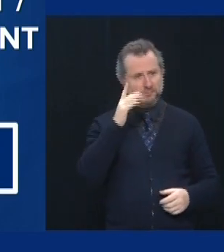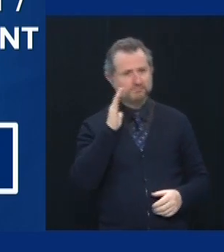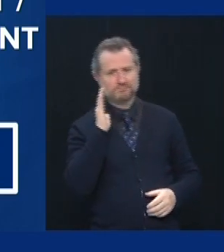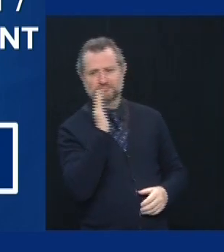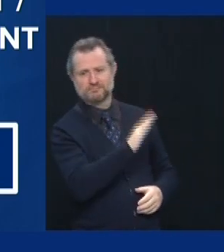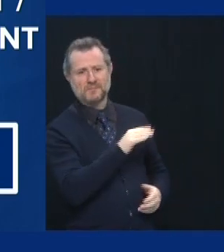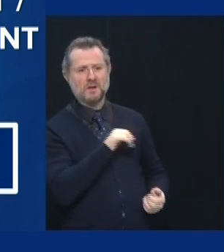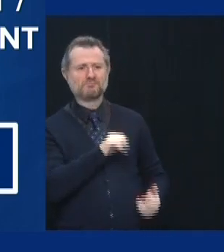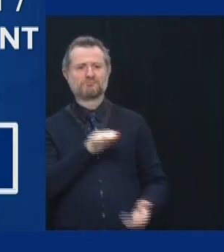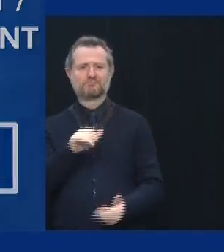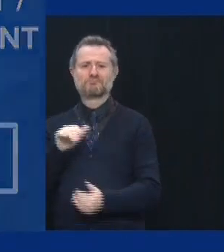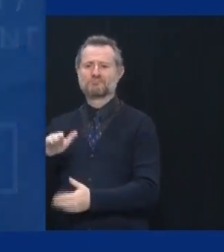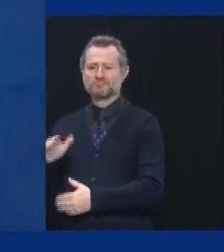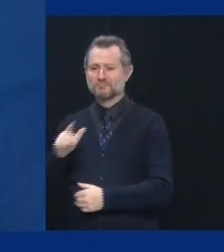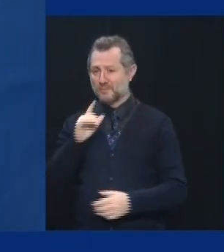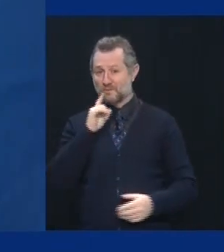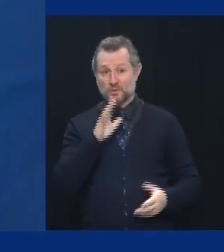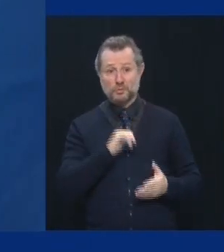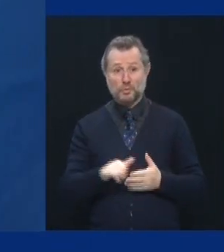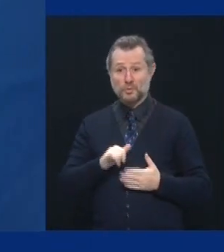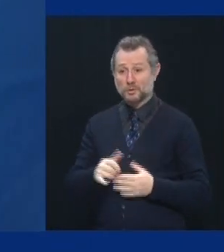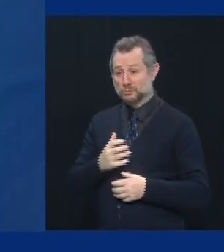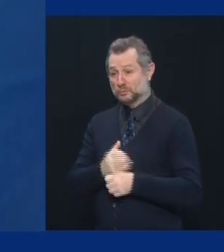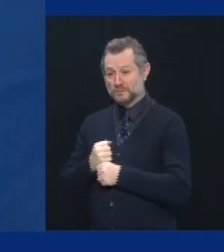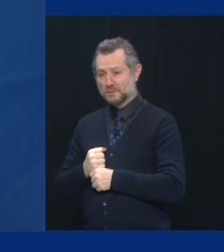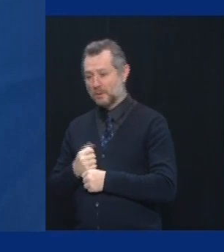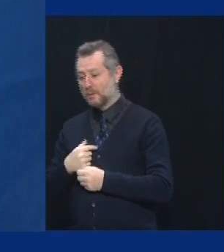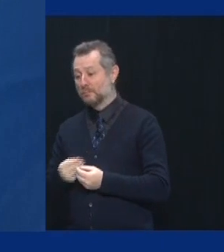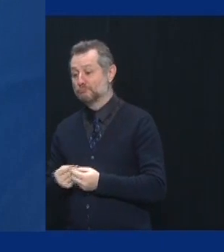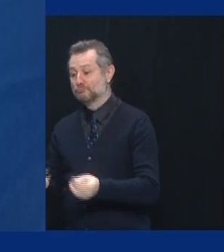REMEMBER WHAT HAPPENS HERE. THE FEDERAL GOVERNMENT SENDS US